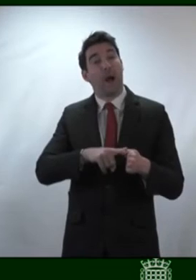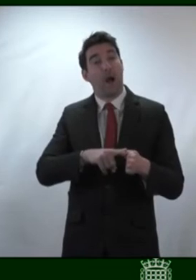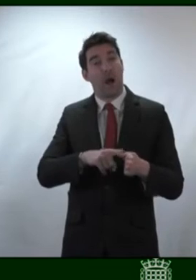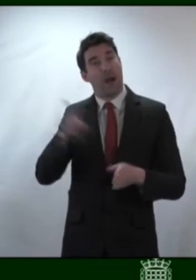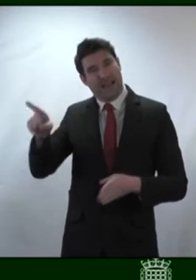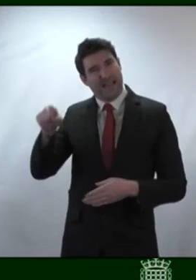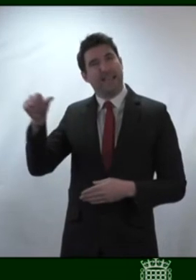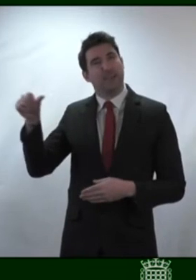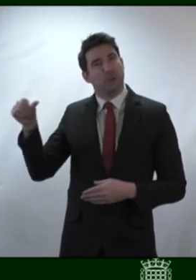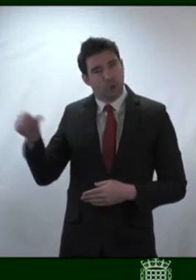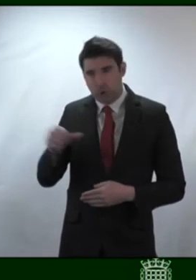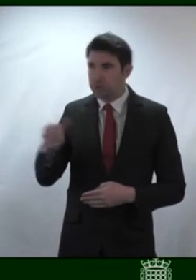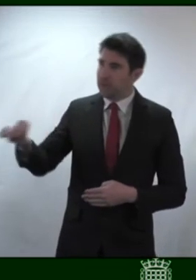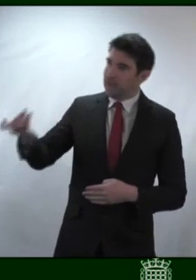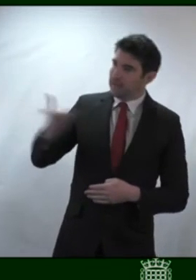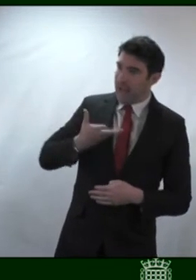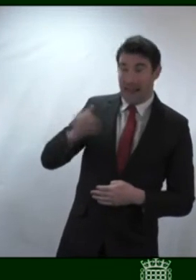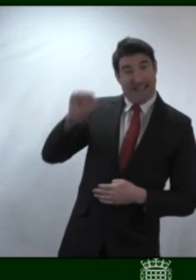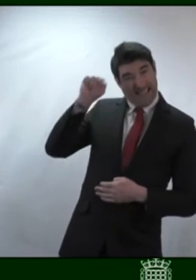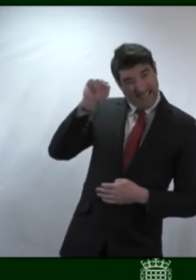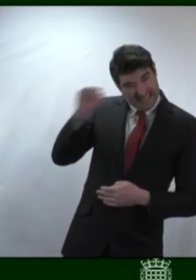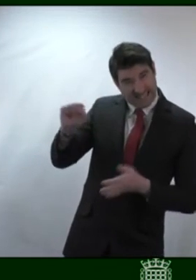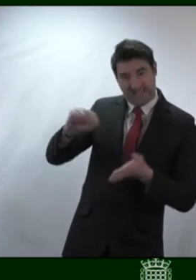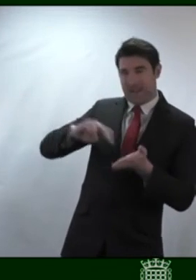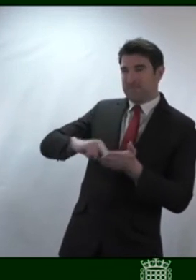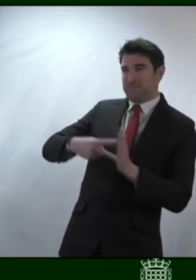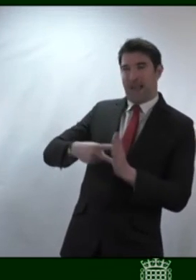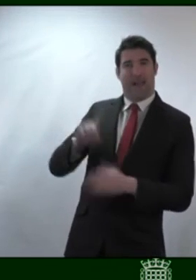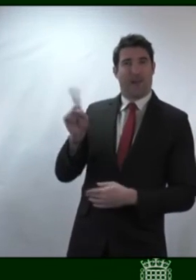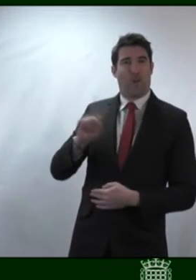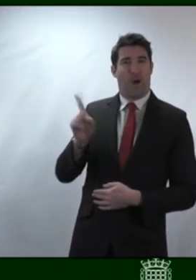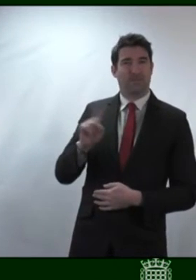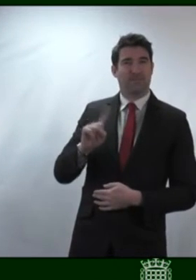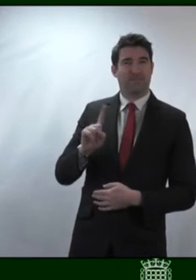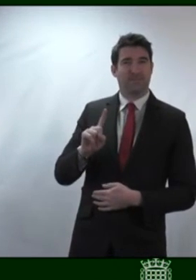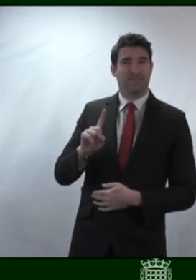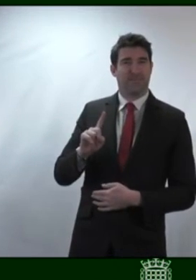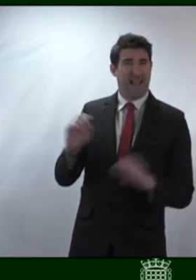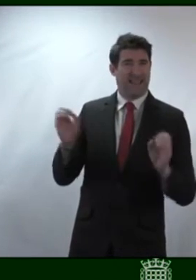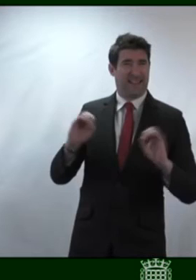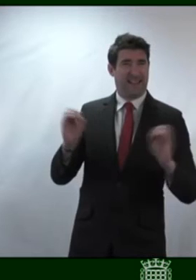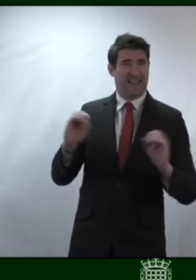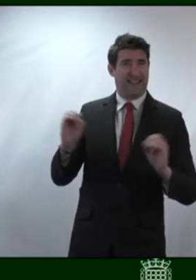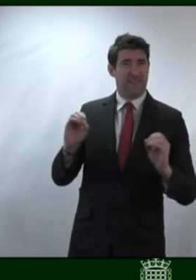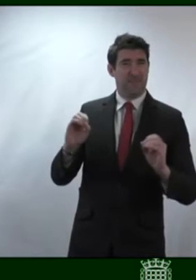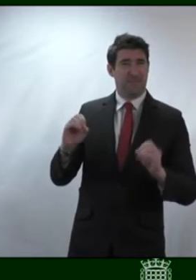on some of the key issues. This week, he could not make up his mind whether it was right for kids to